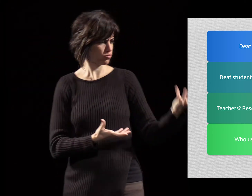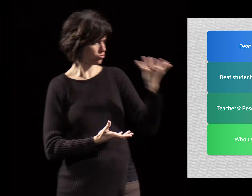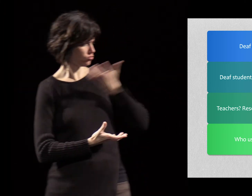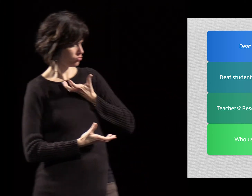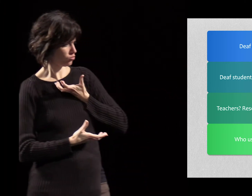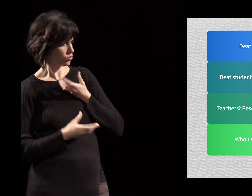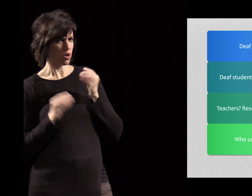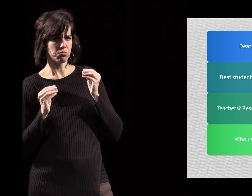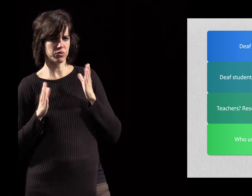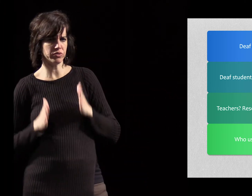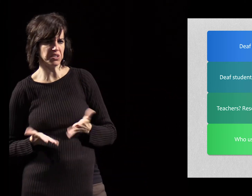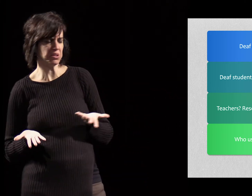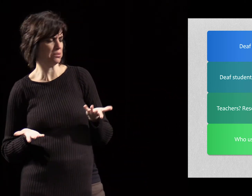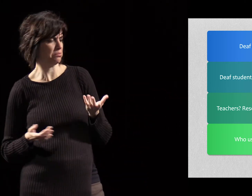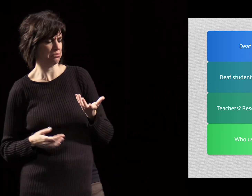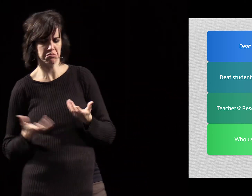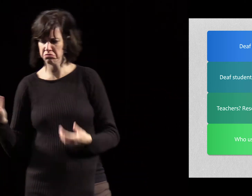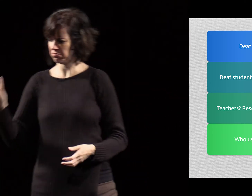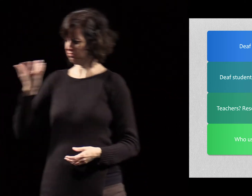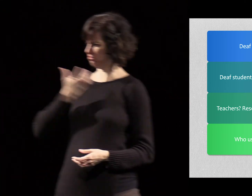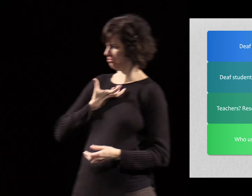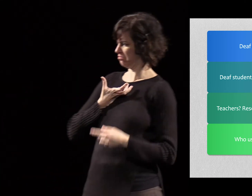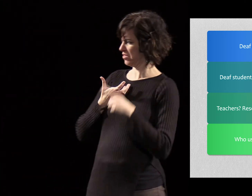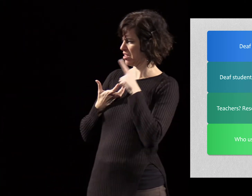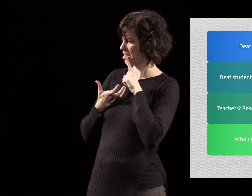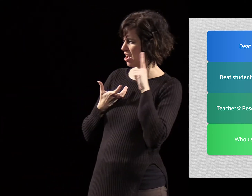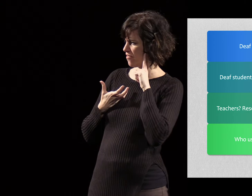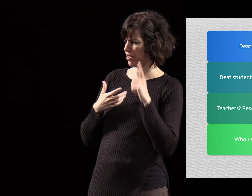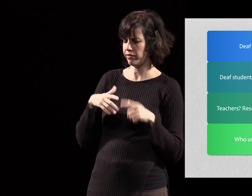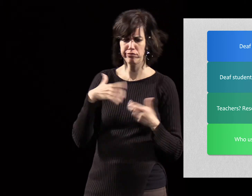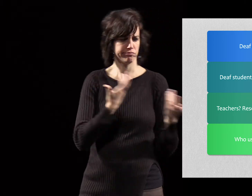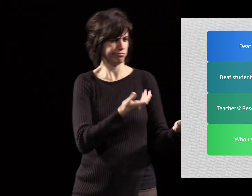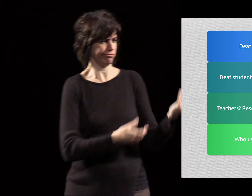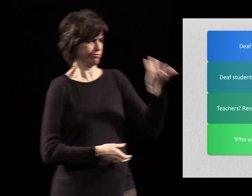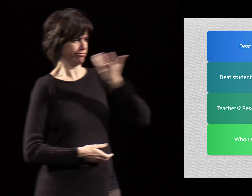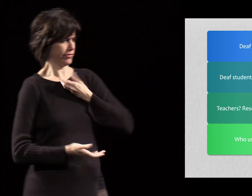It's our responsibility to figure out who the audience is.